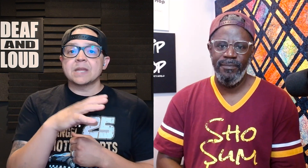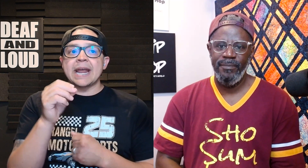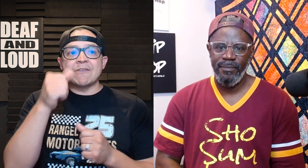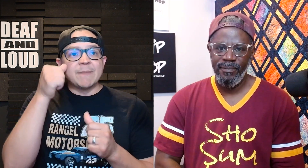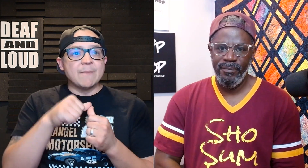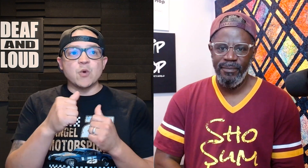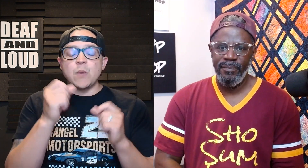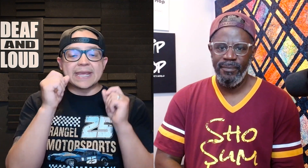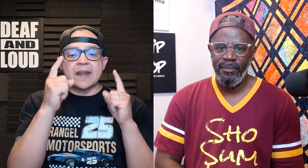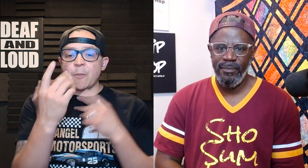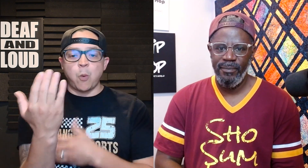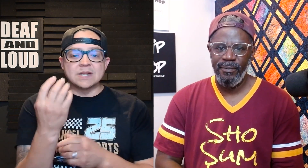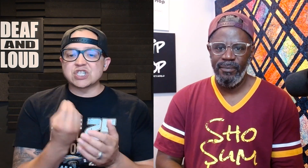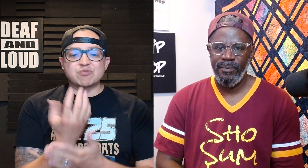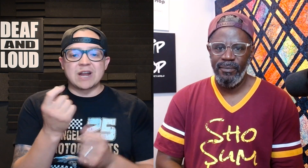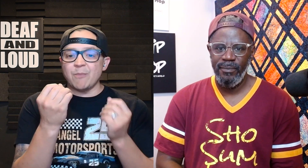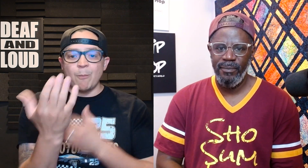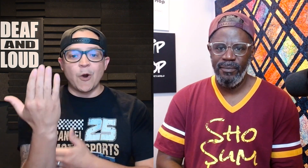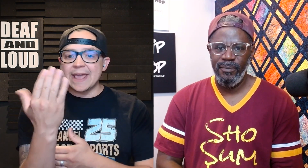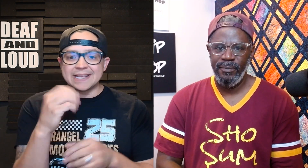And I remember waking up one spring morning in